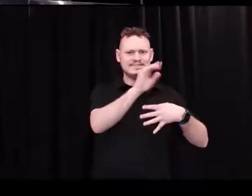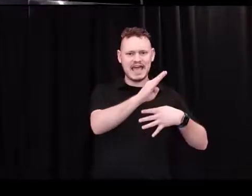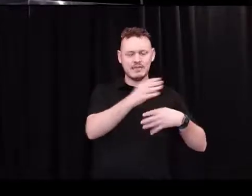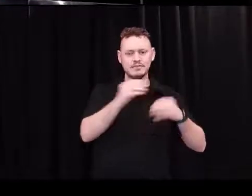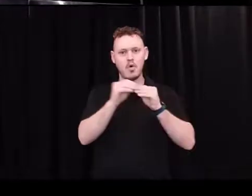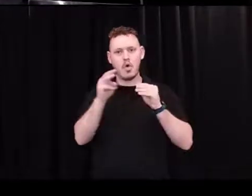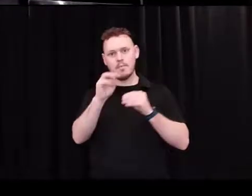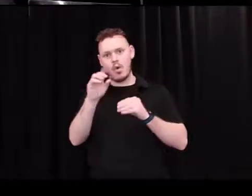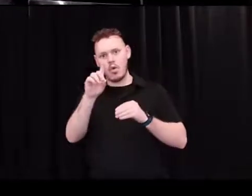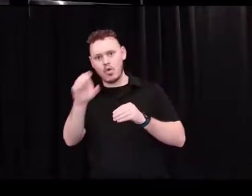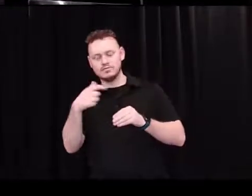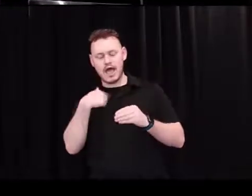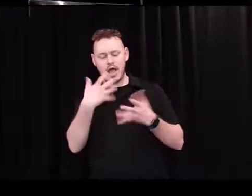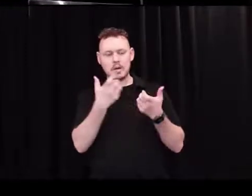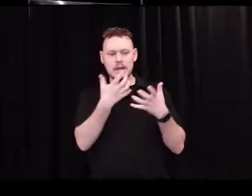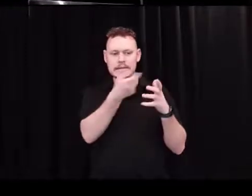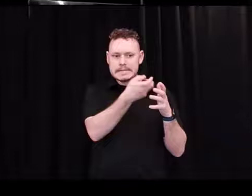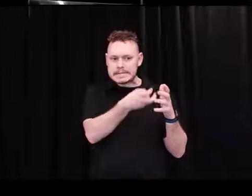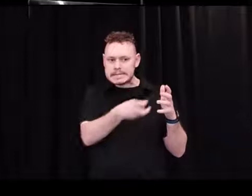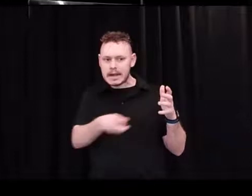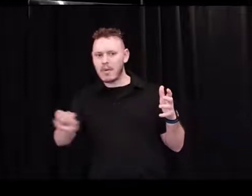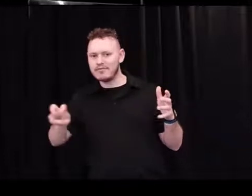and I want to work away from that and get away from that. [Karl] Yeah. [Audience Member 2] Is